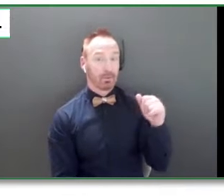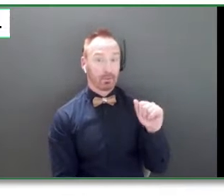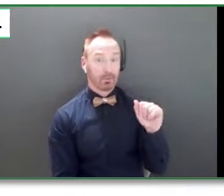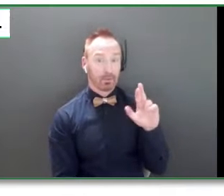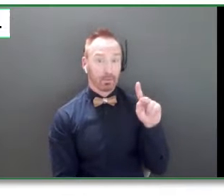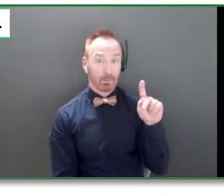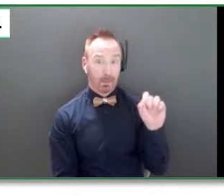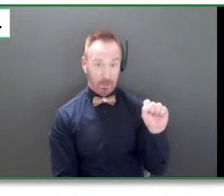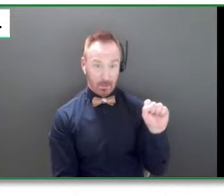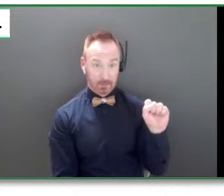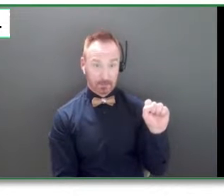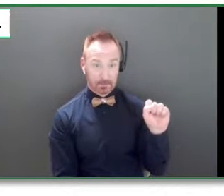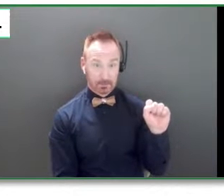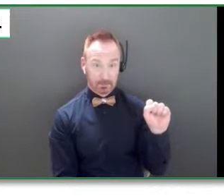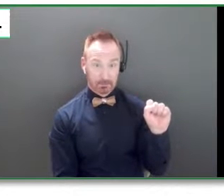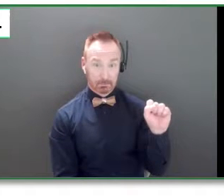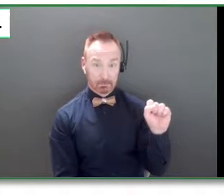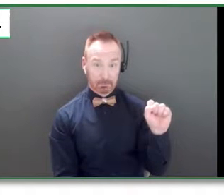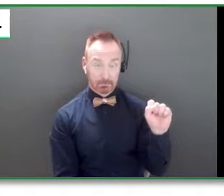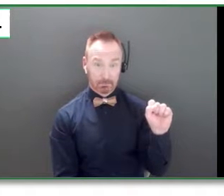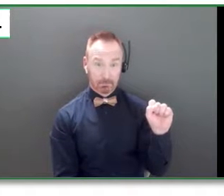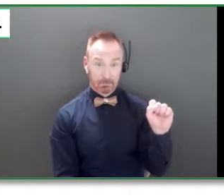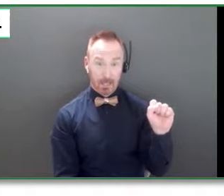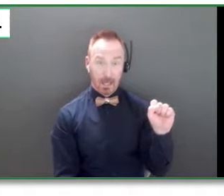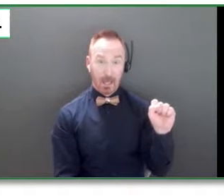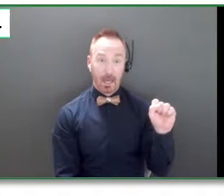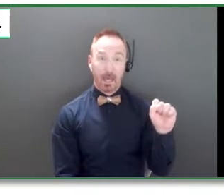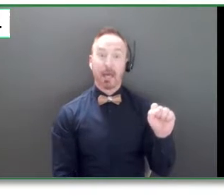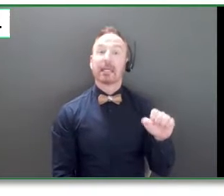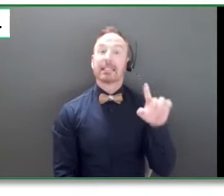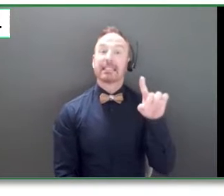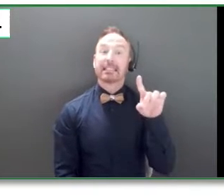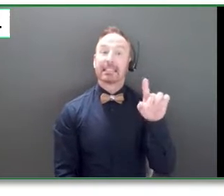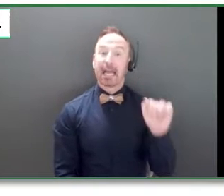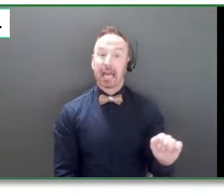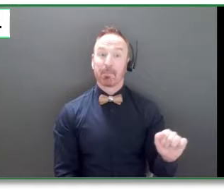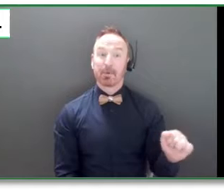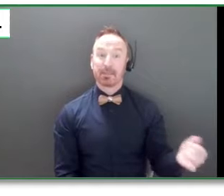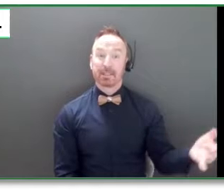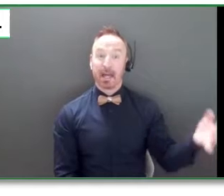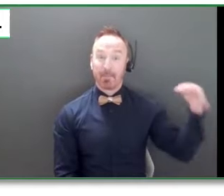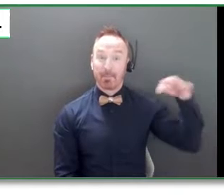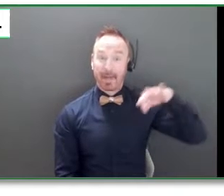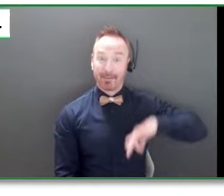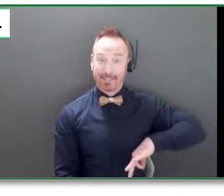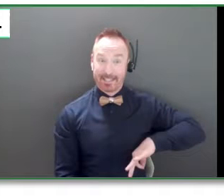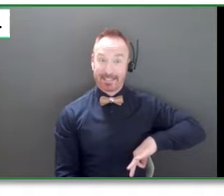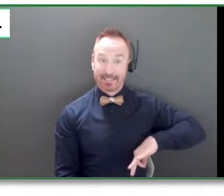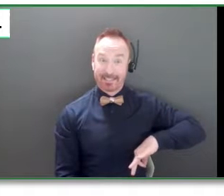benefits those with disabilities but usually these changes